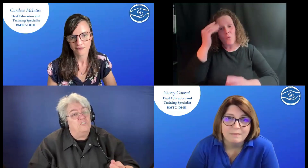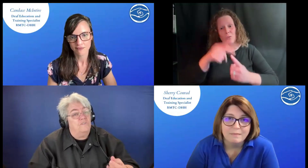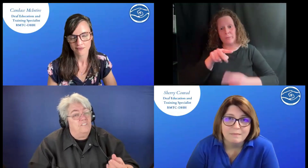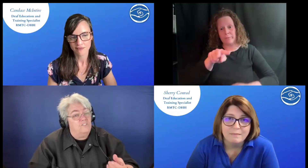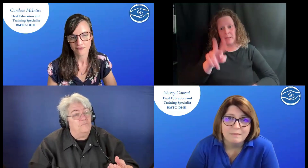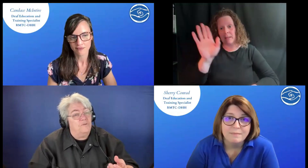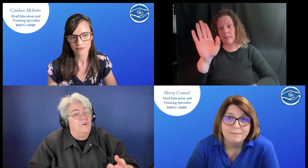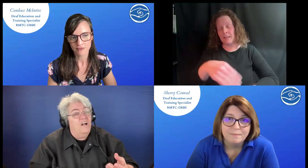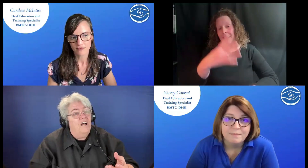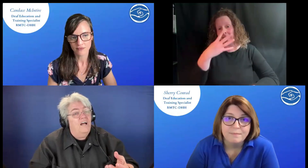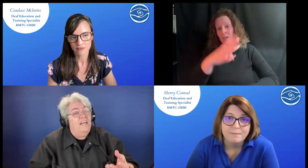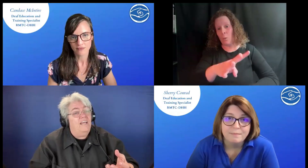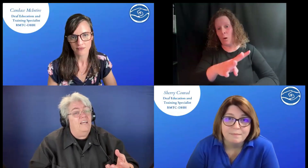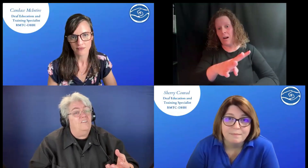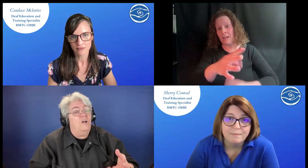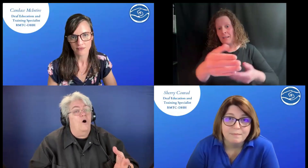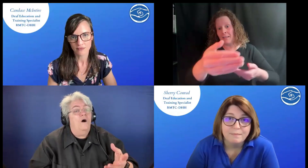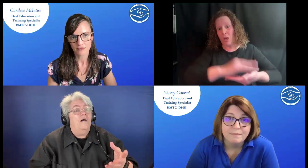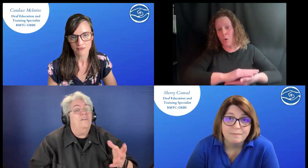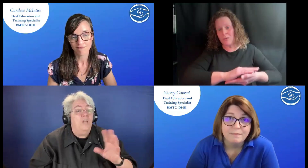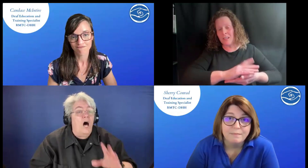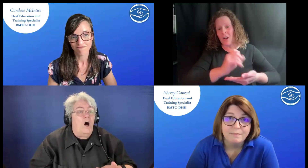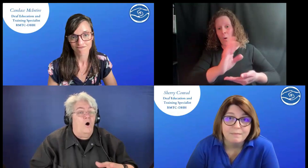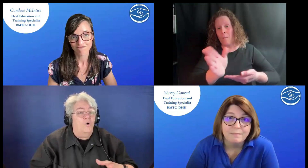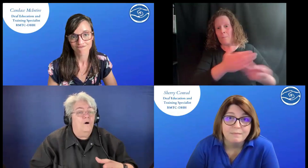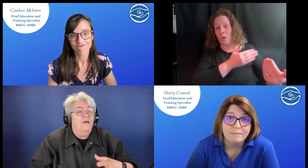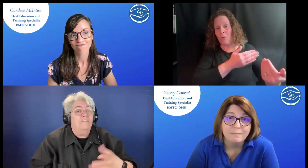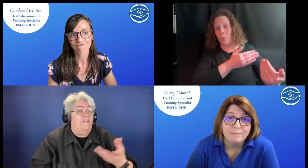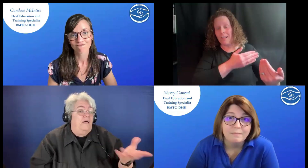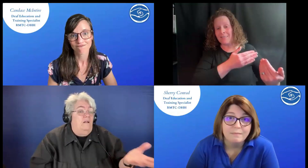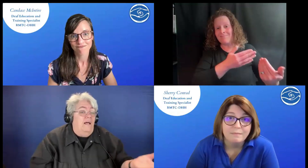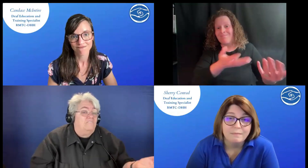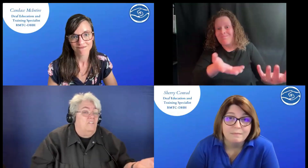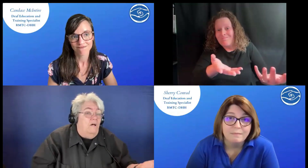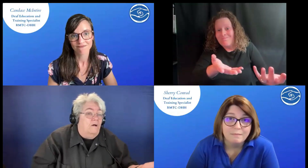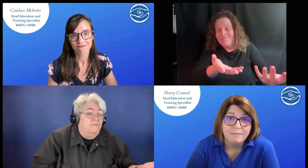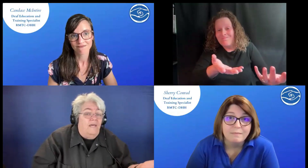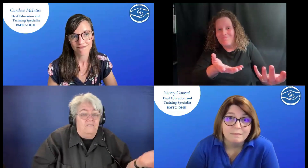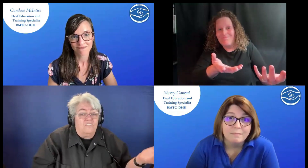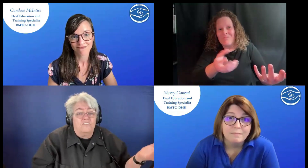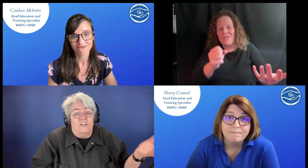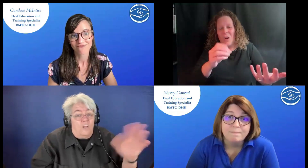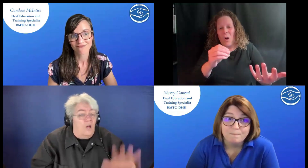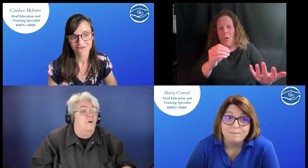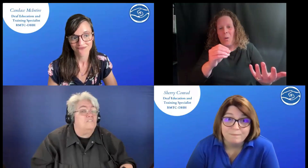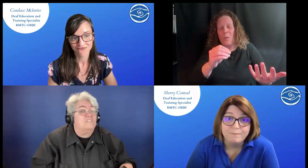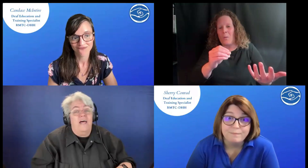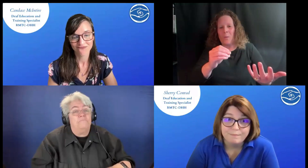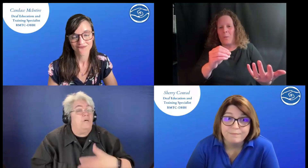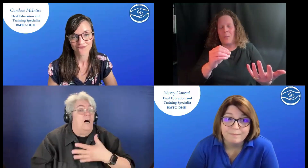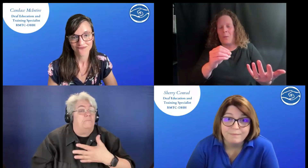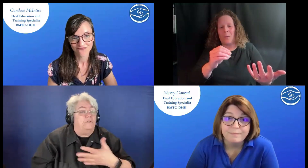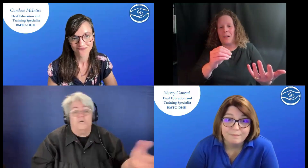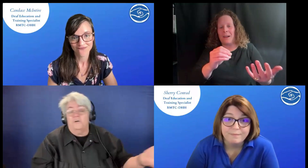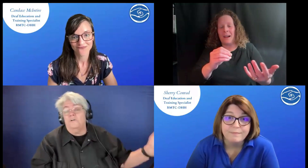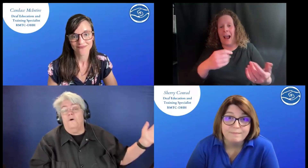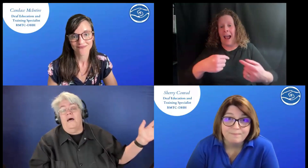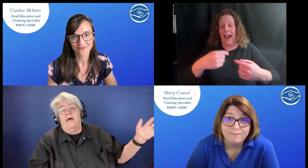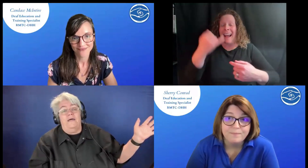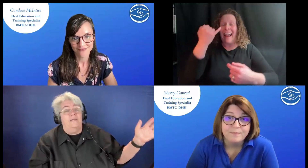a virtual interpreter knows they don't have to look. They can just close the laptop and turn away